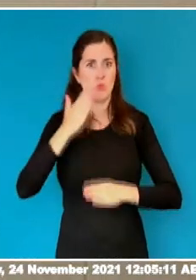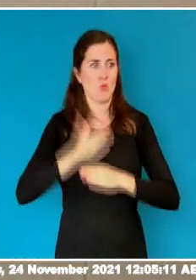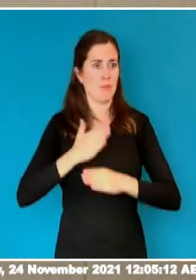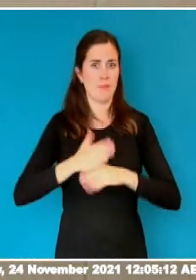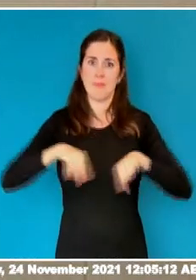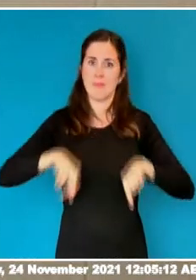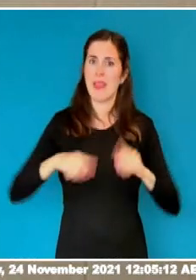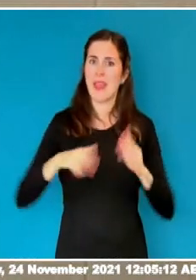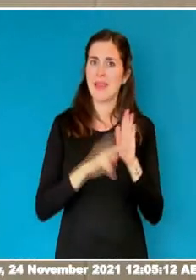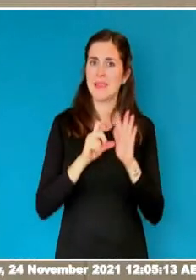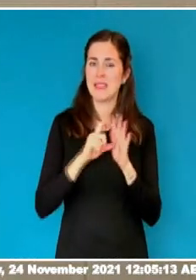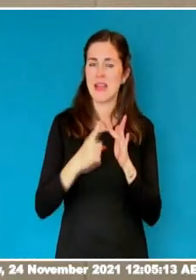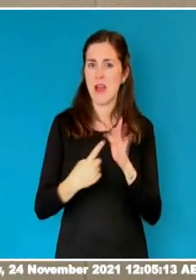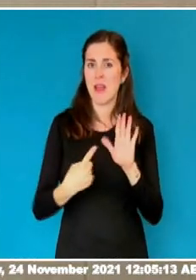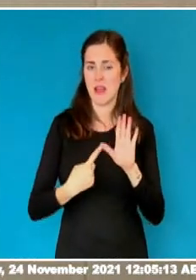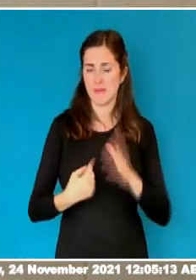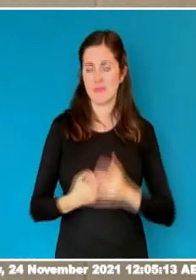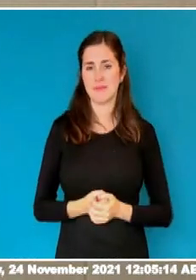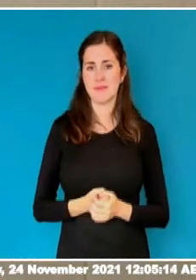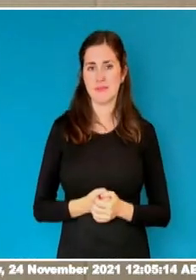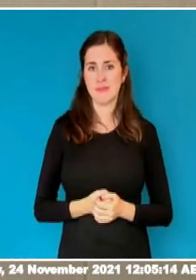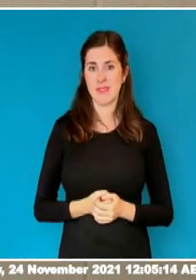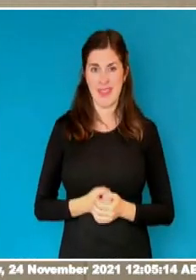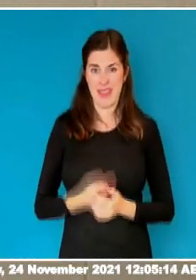So that's central to our approach.